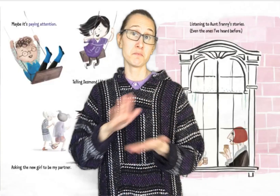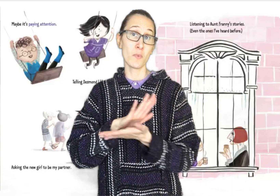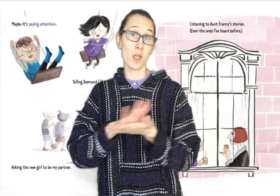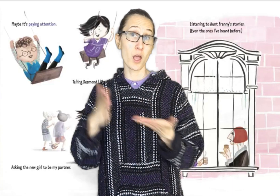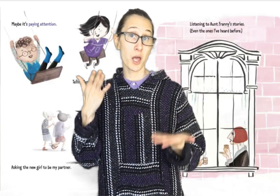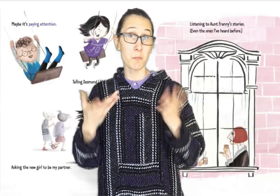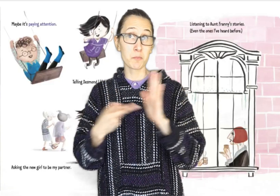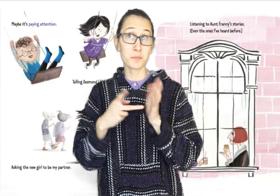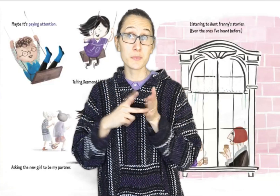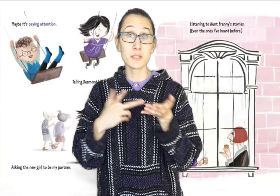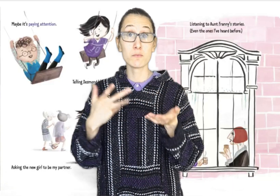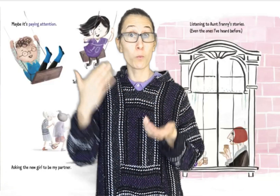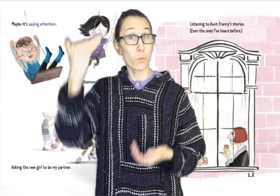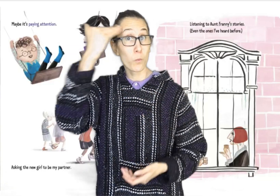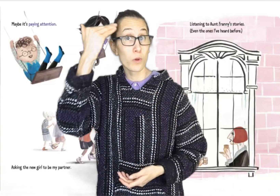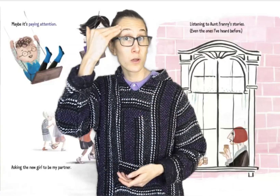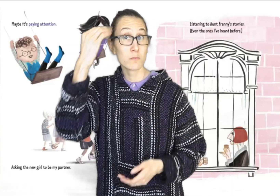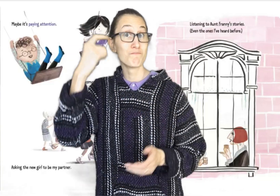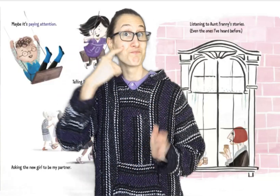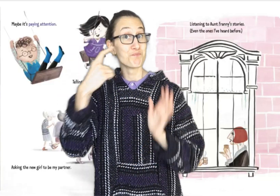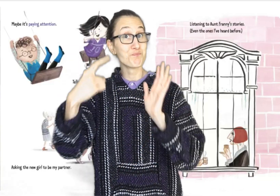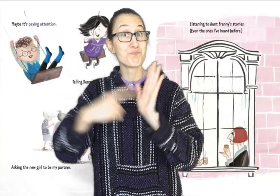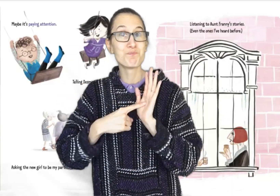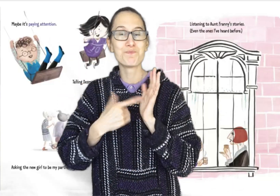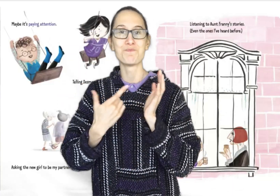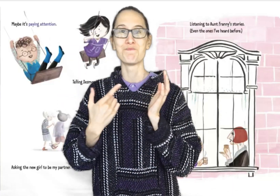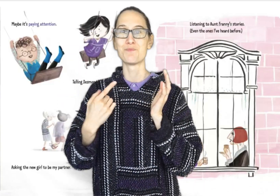Maybe it's paying attention